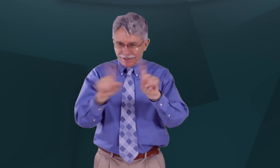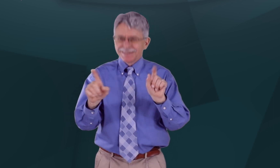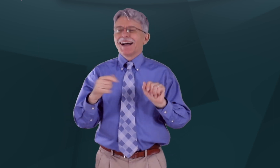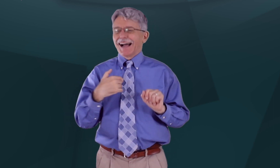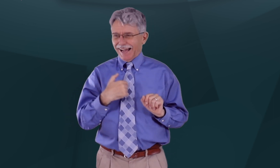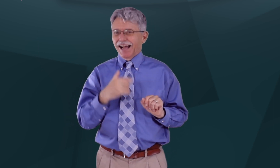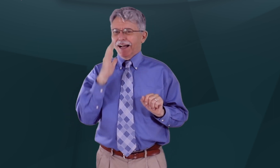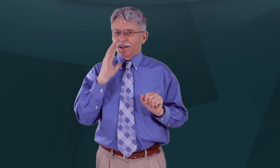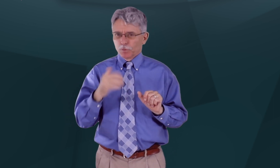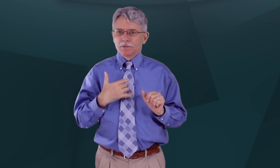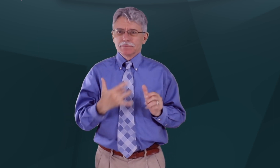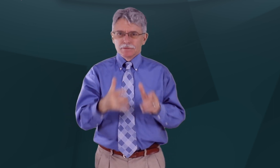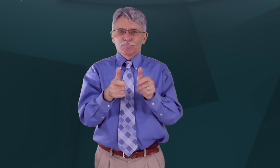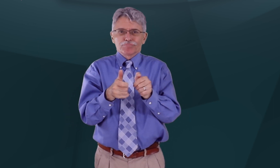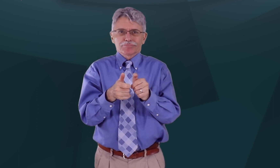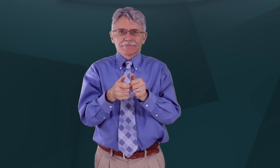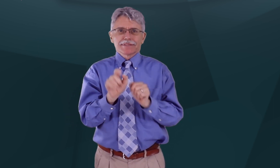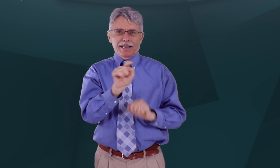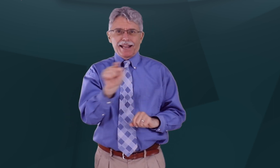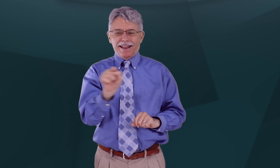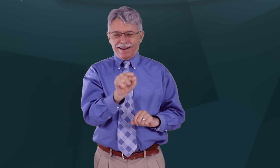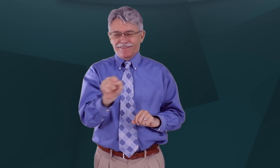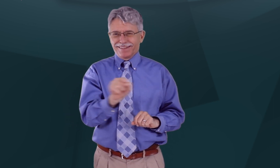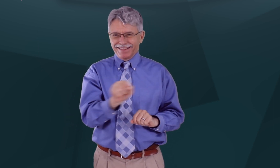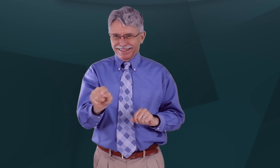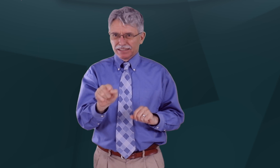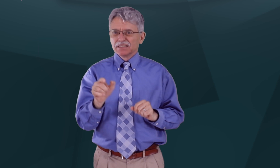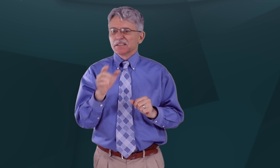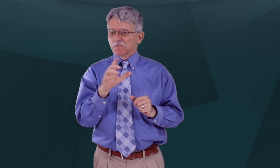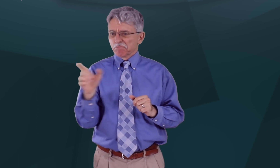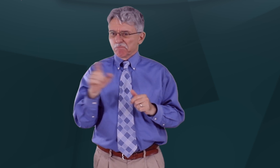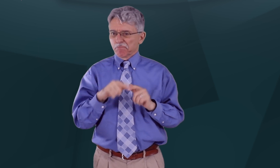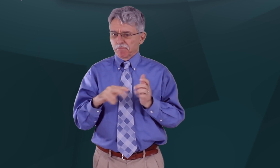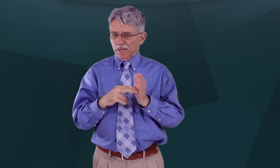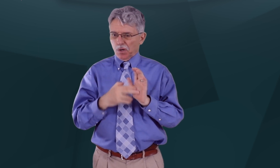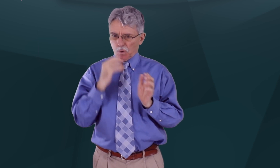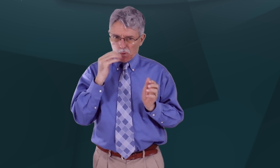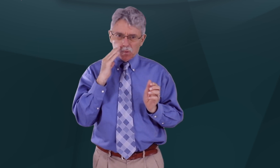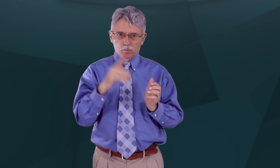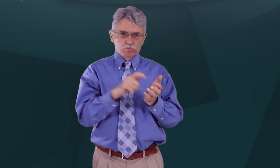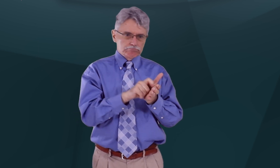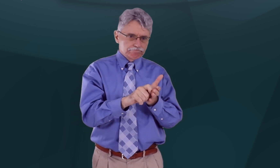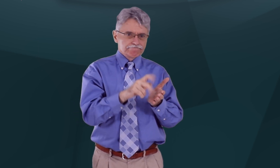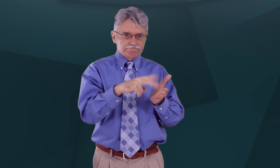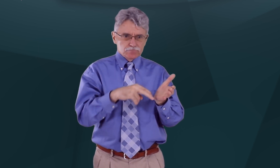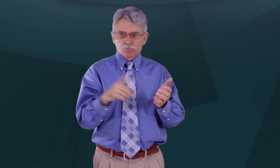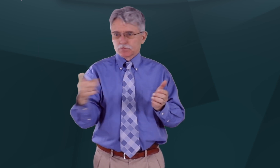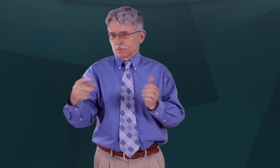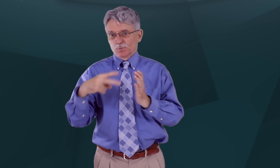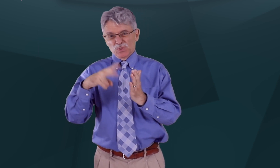But I am going to text the entire sentence. So -- but at home we're reading and writing.